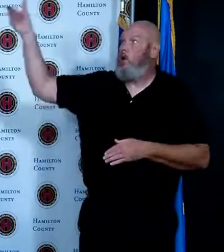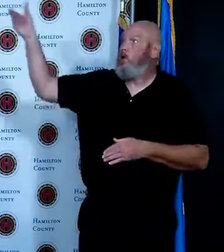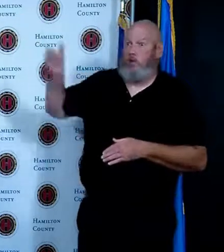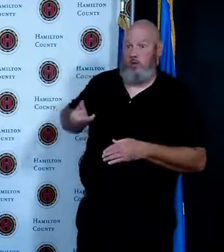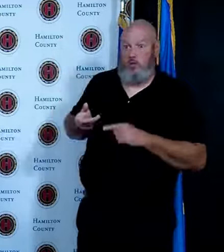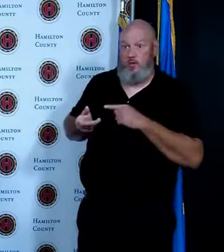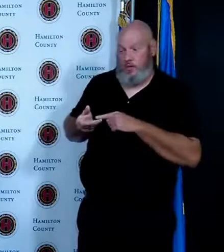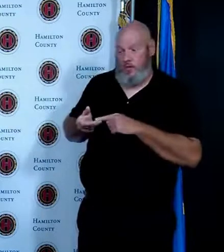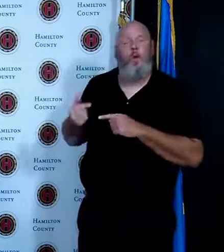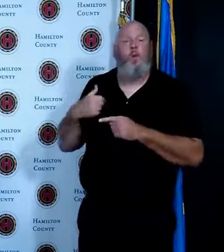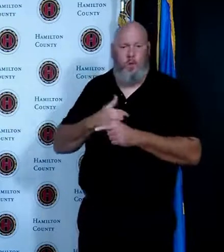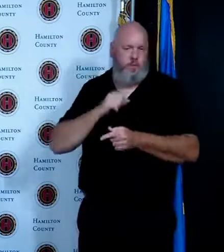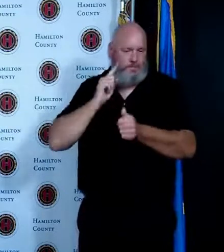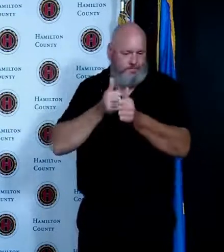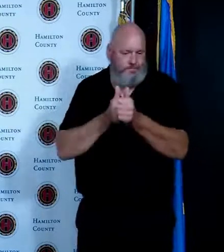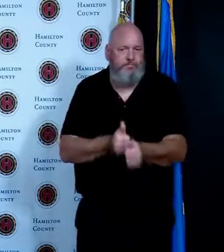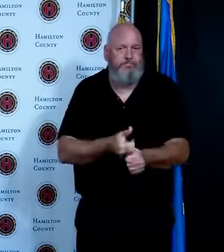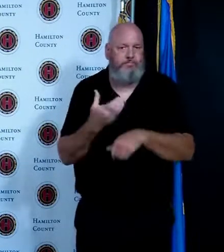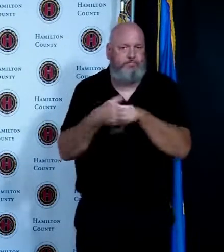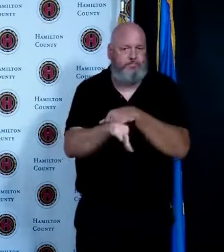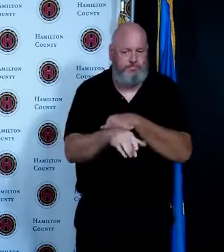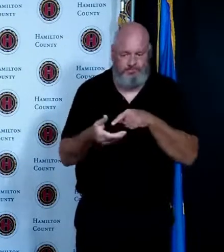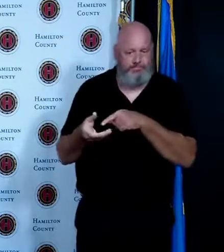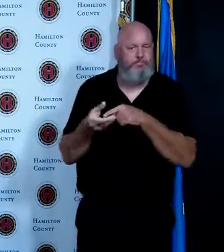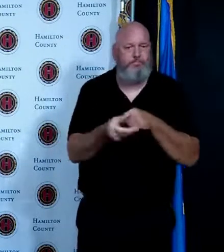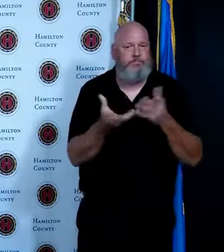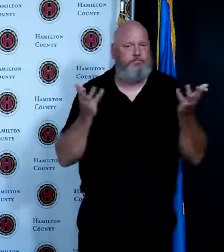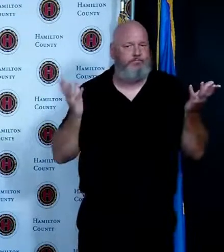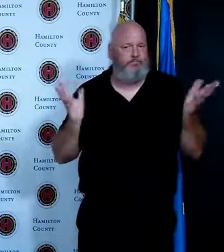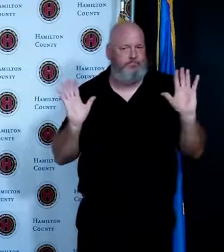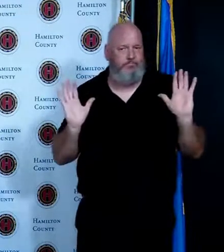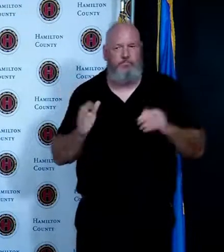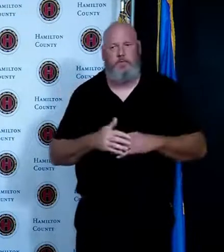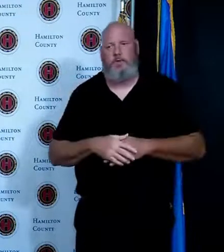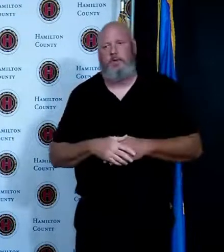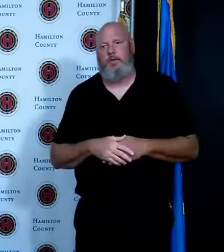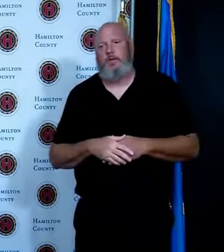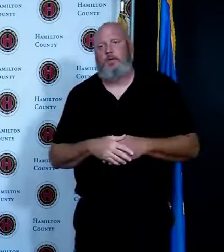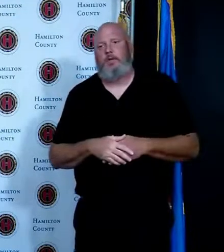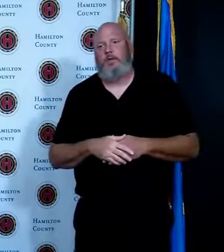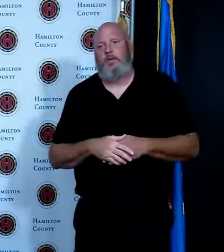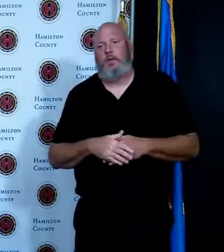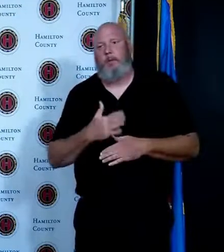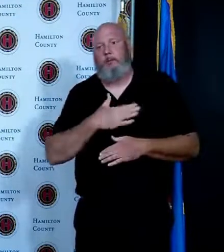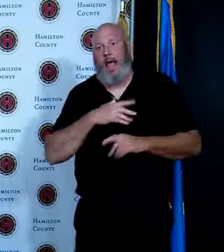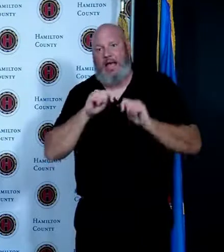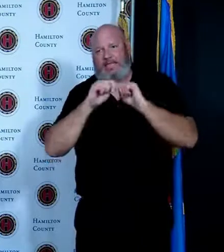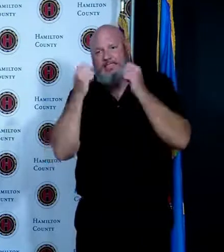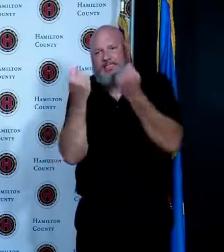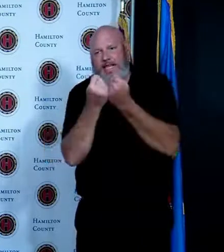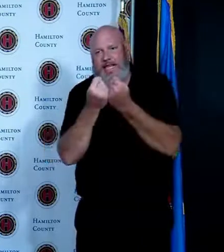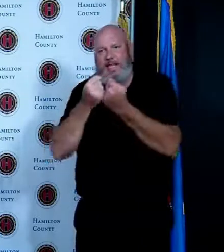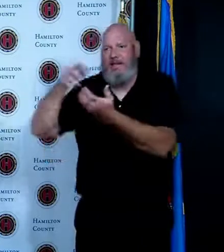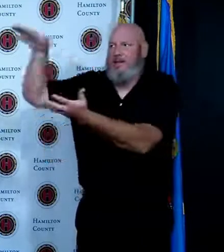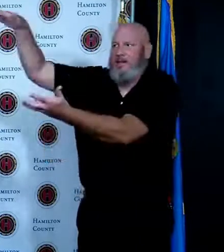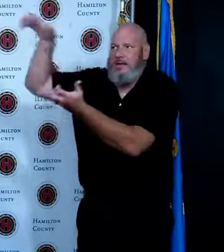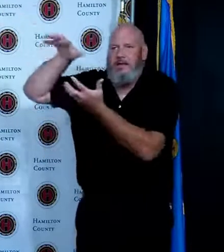some literature and we're sending it out to our businesses and our communities to help kind of spread the word believe it or not even though this is probably